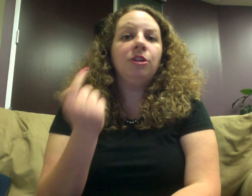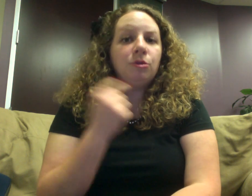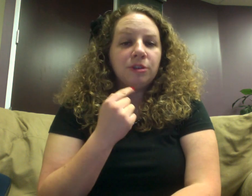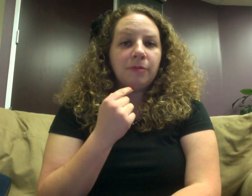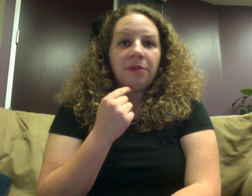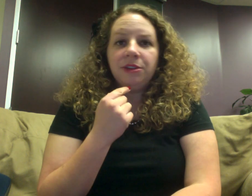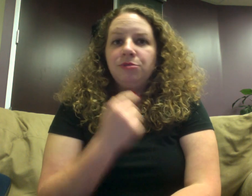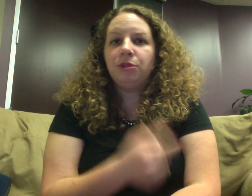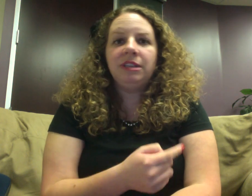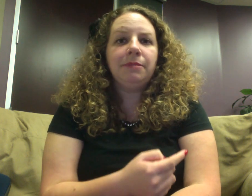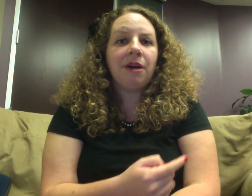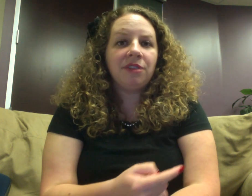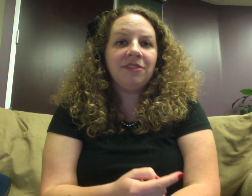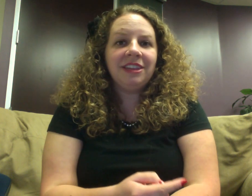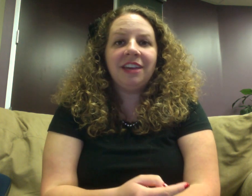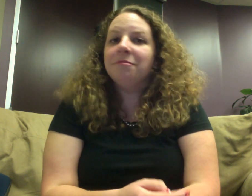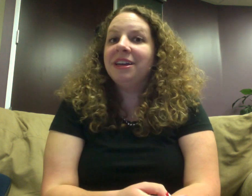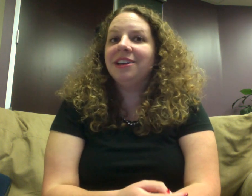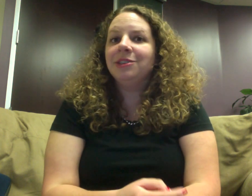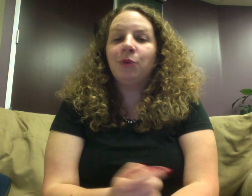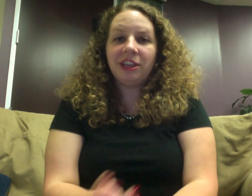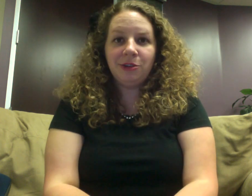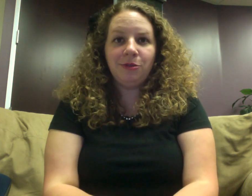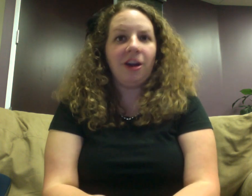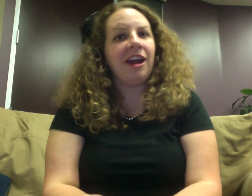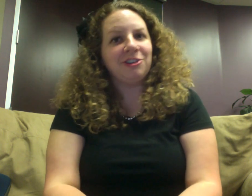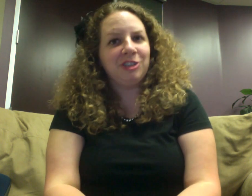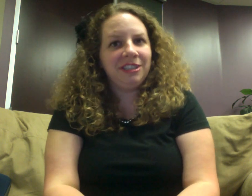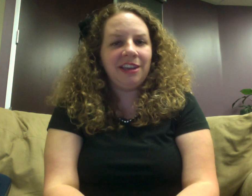close your mouth, you don't need to mouth everything because what you are actually signing